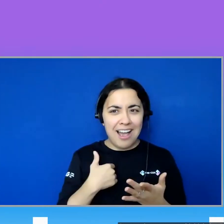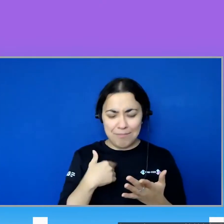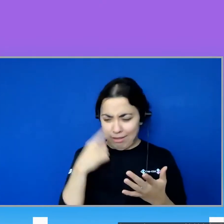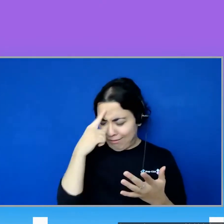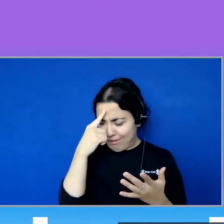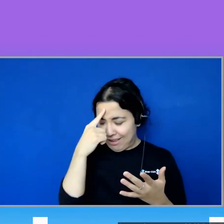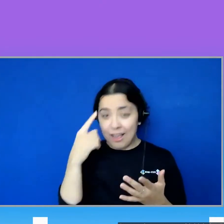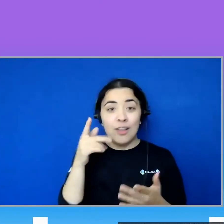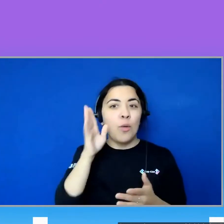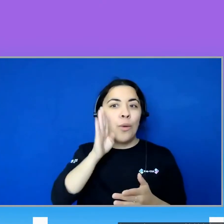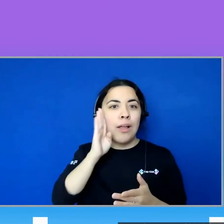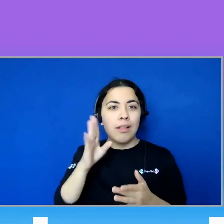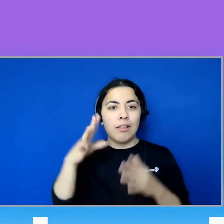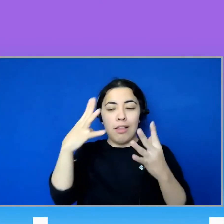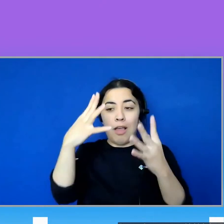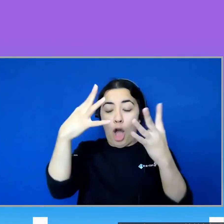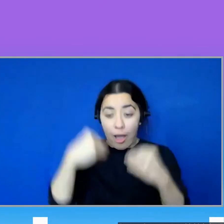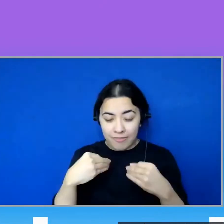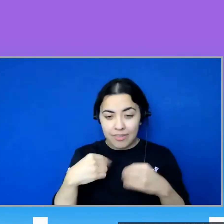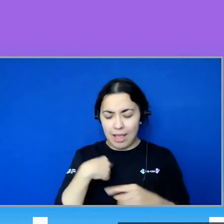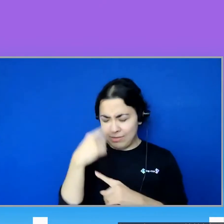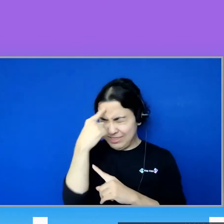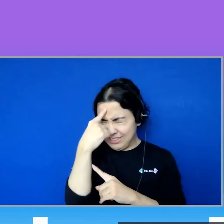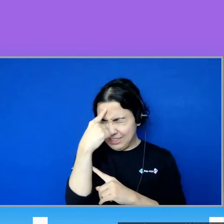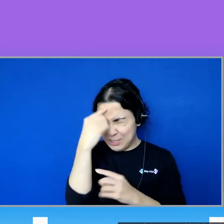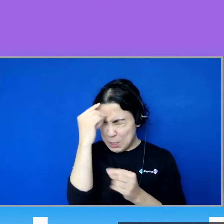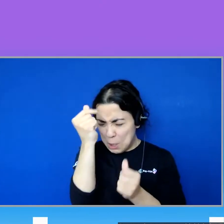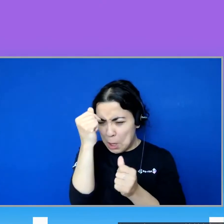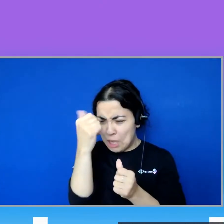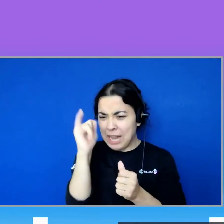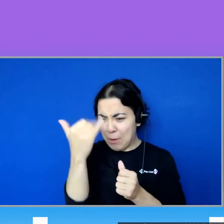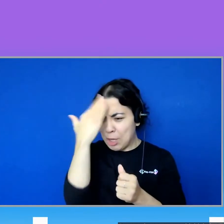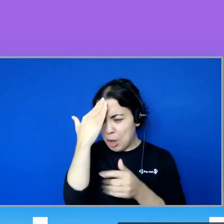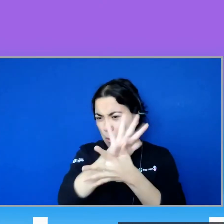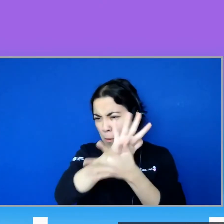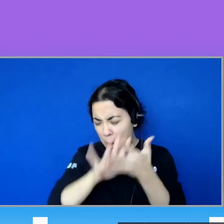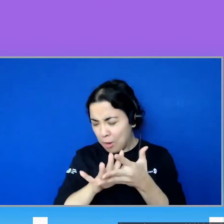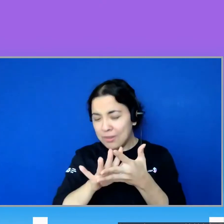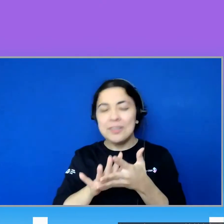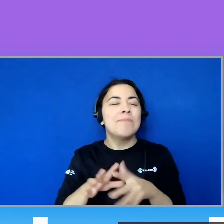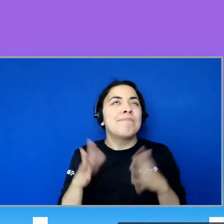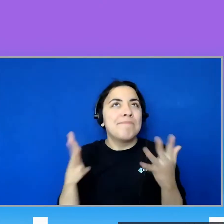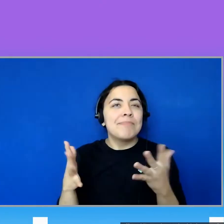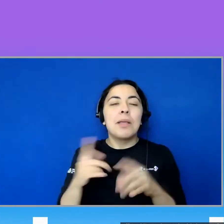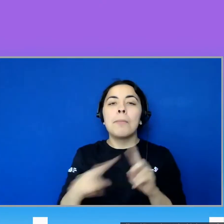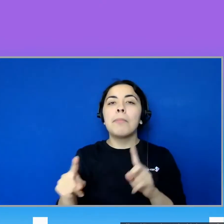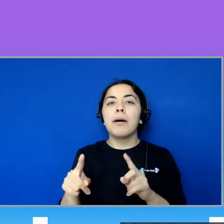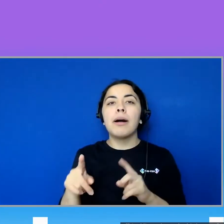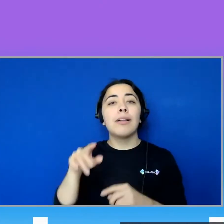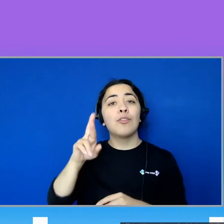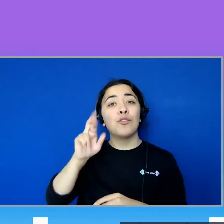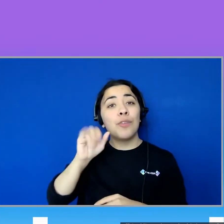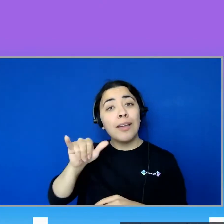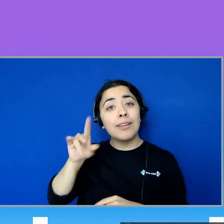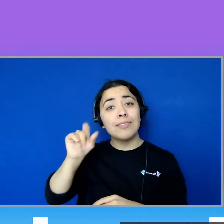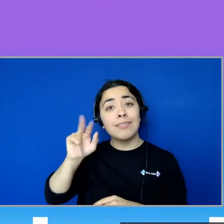like, be hitting my forehead after we're, you know, we're we're off. But there are